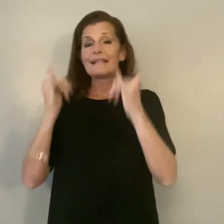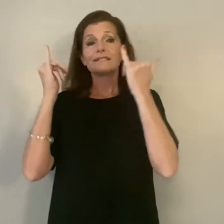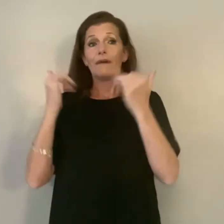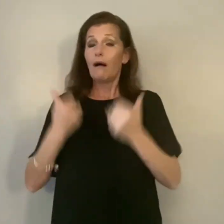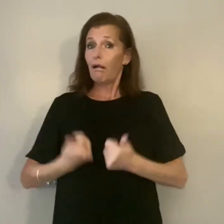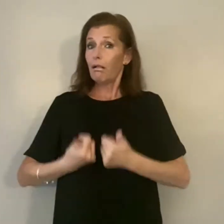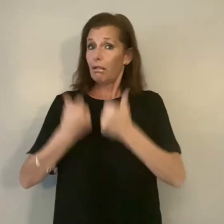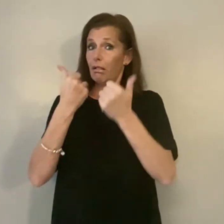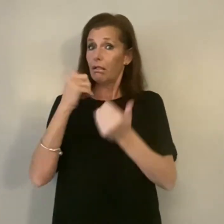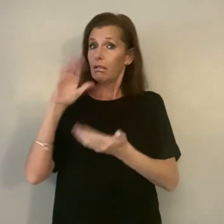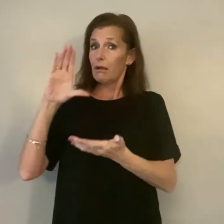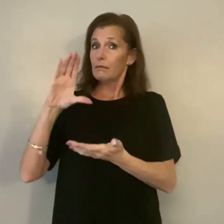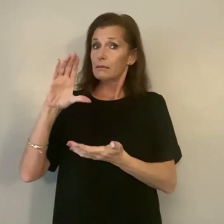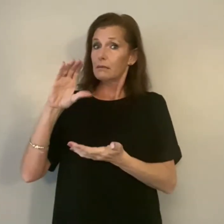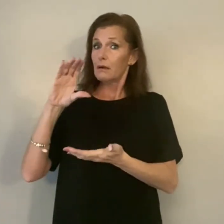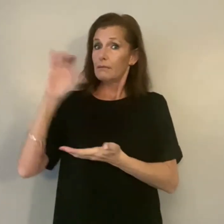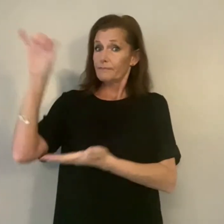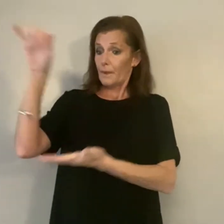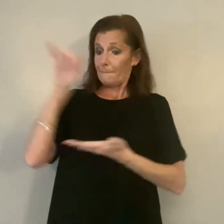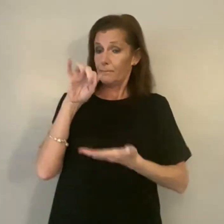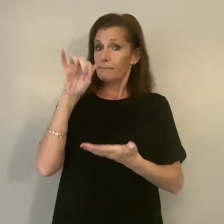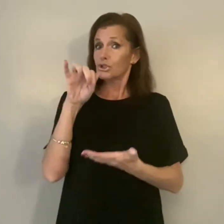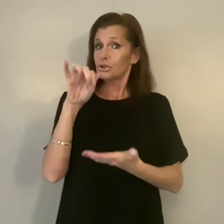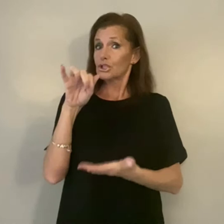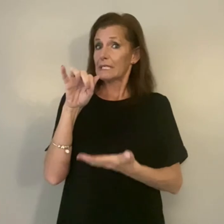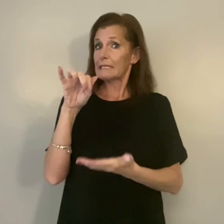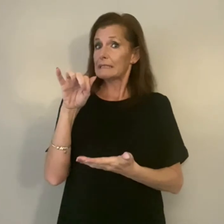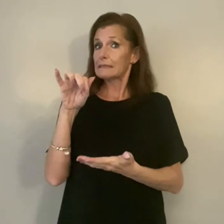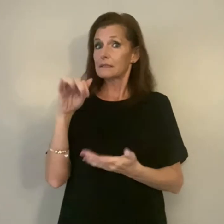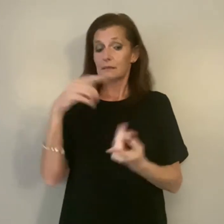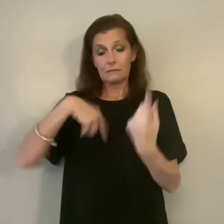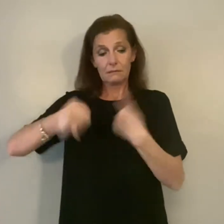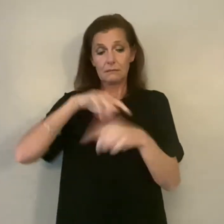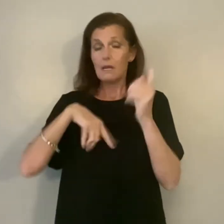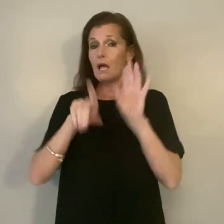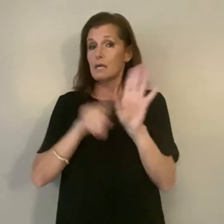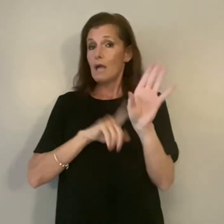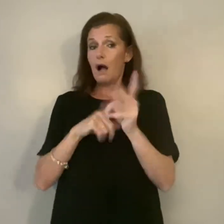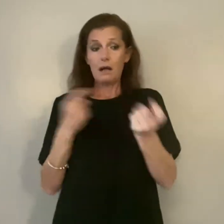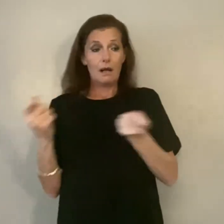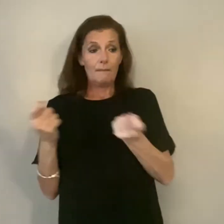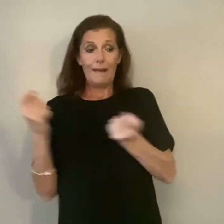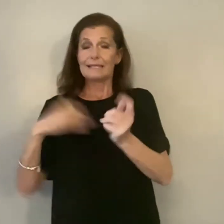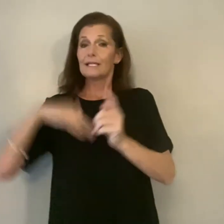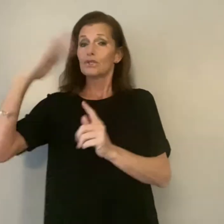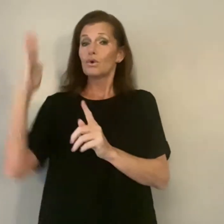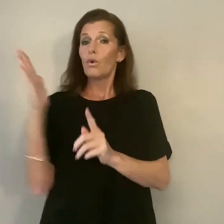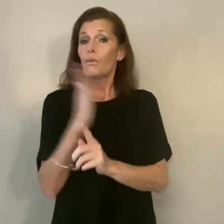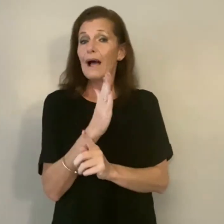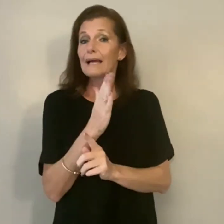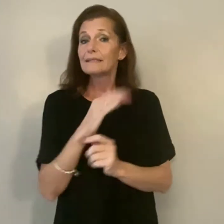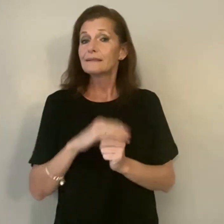that had quite a decent budget around the time of the Olympics was managed by young people from the Northwest